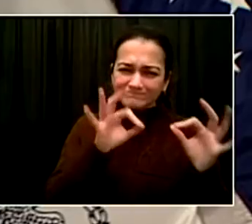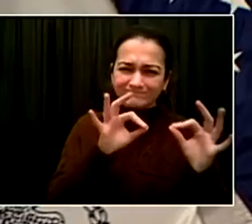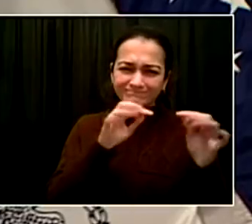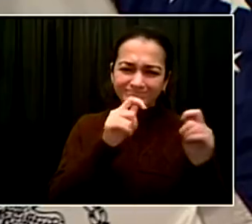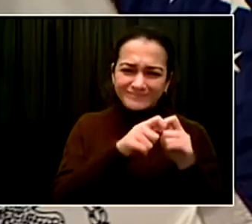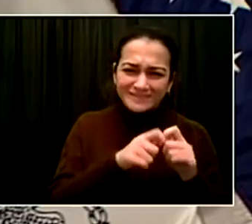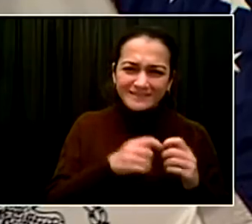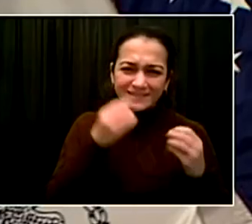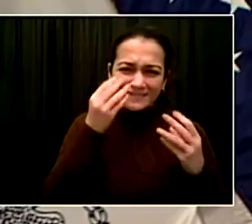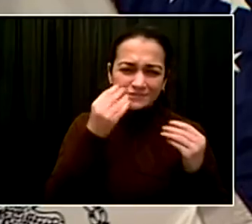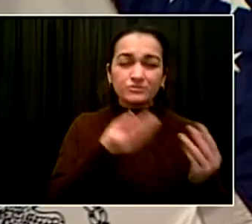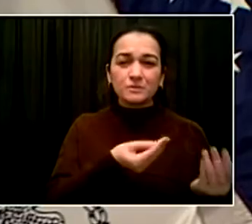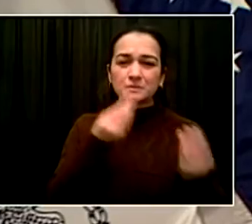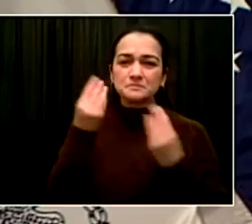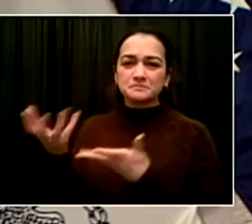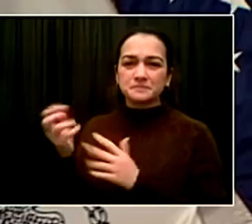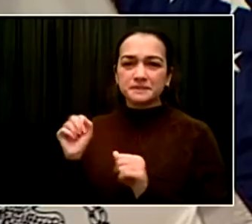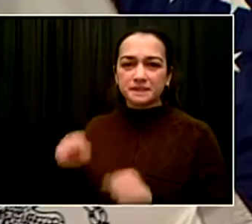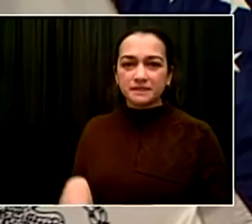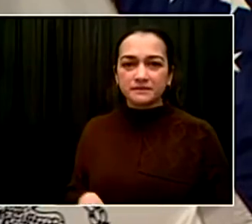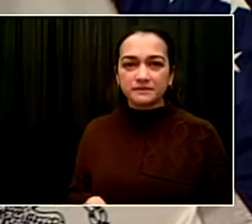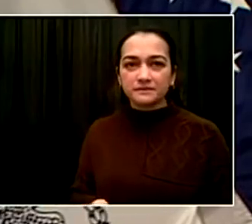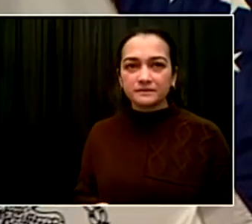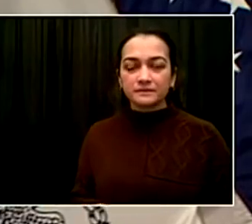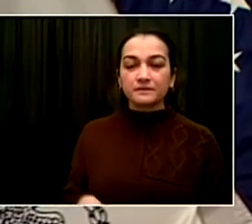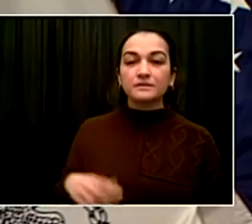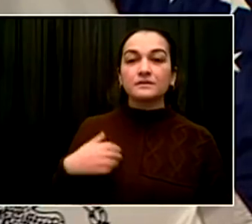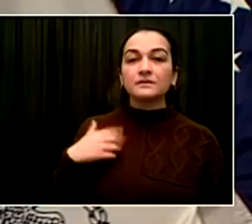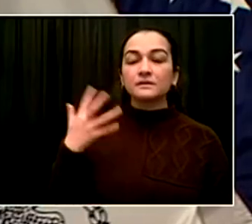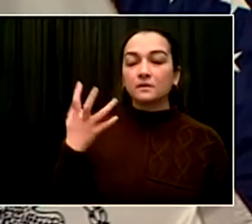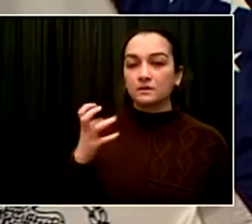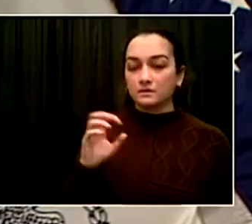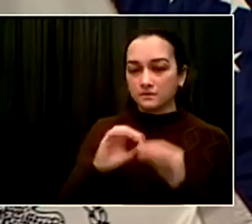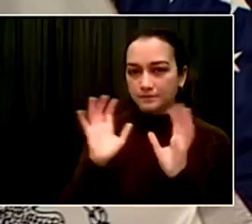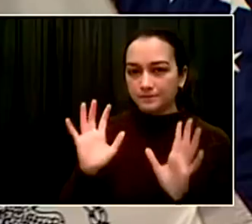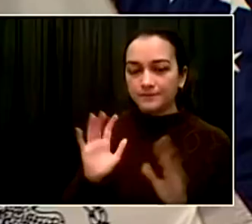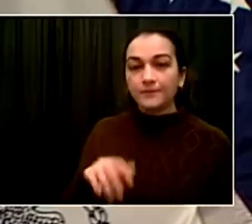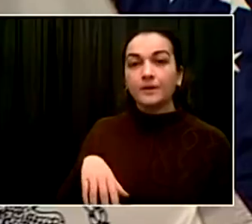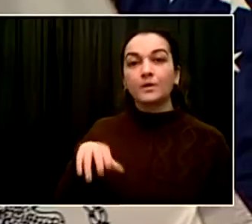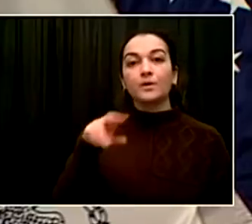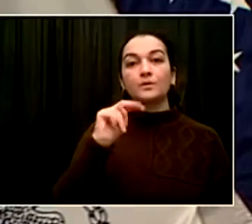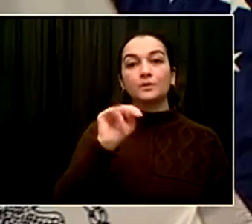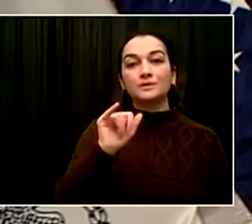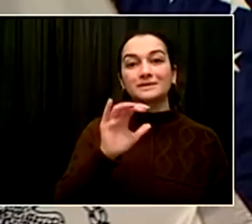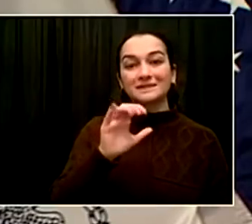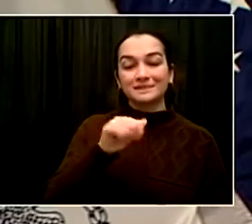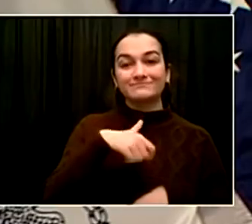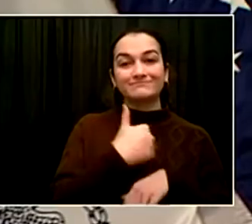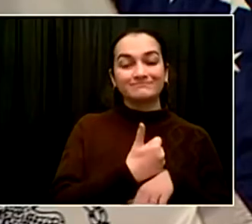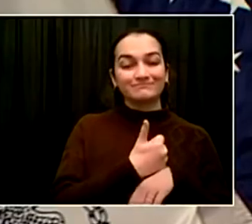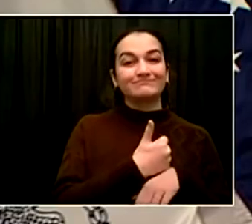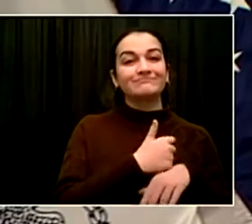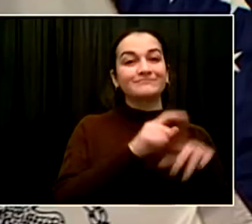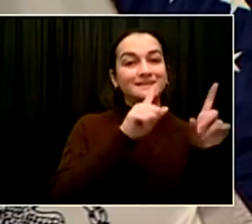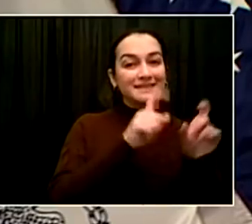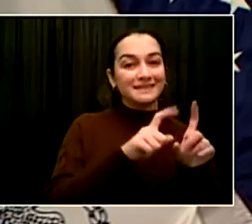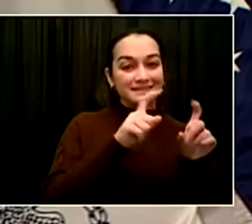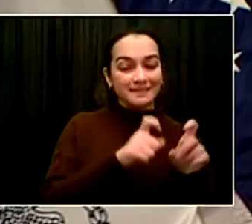AFTERWARDS BUT I THINK THE POINT OF WHICH WILL BE NEW CITY